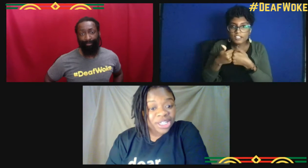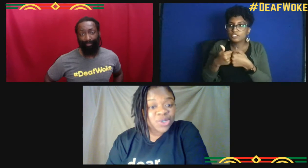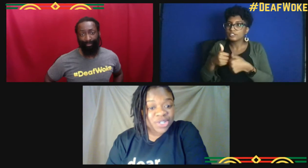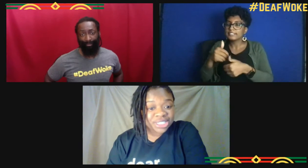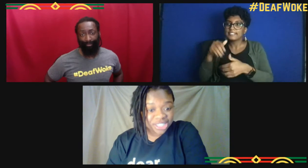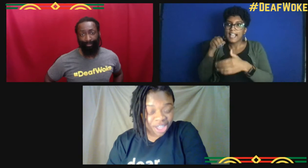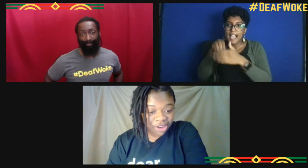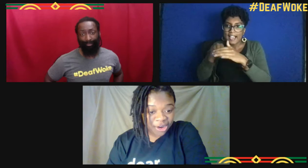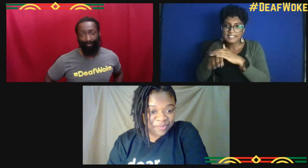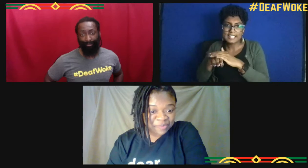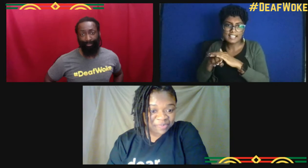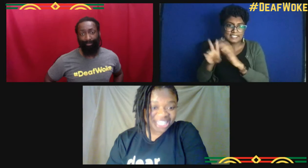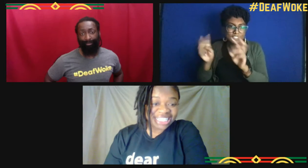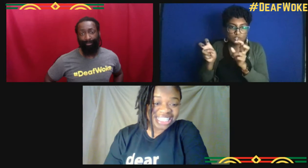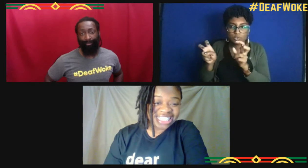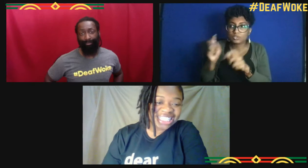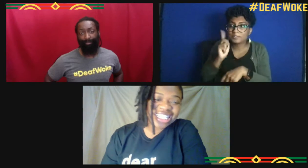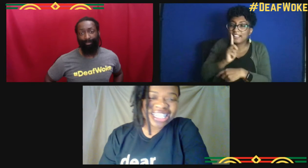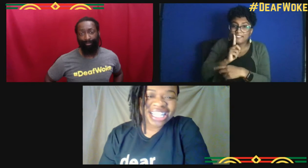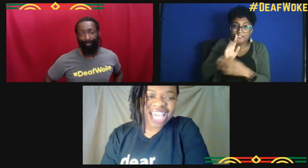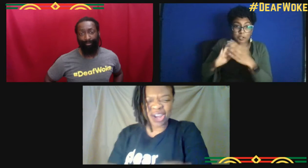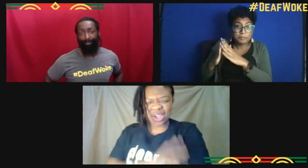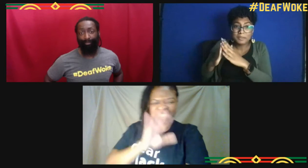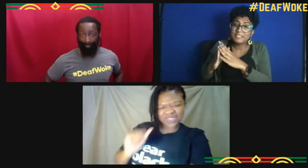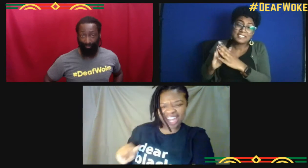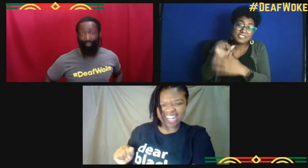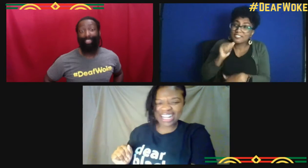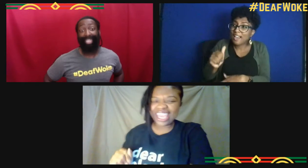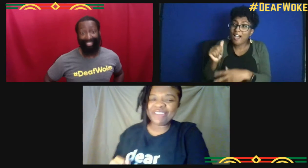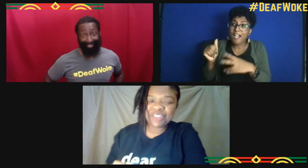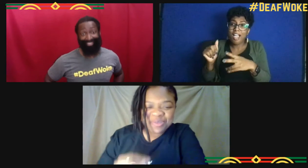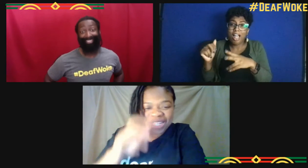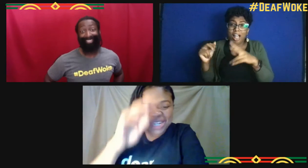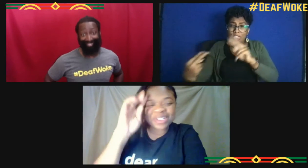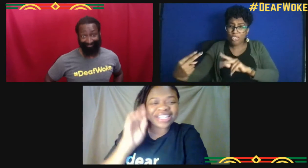that way towards each other. I know, I just got a little heavy for a minute